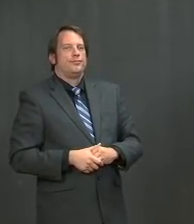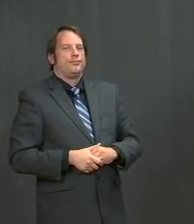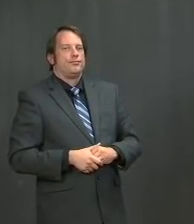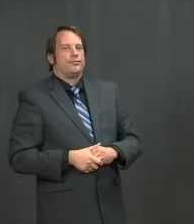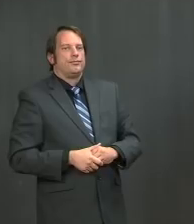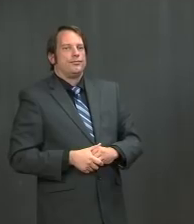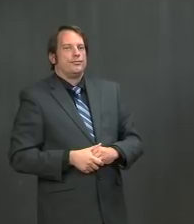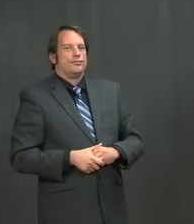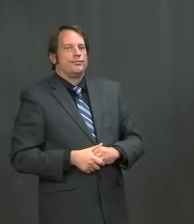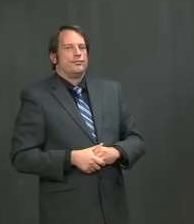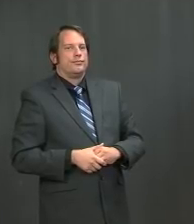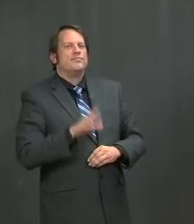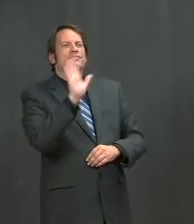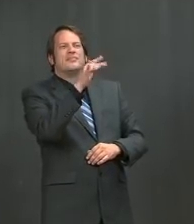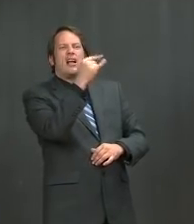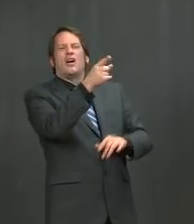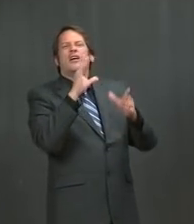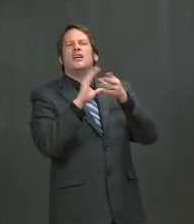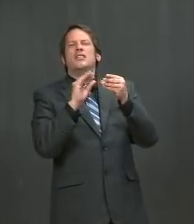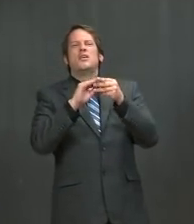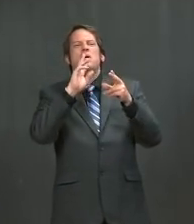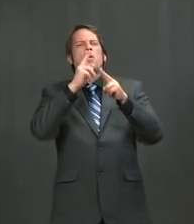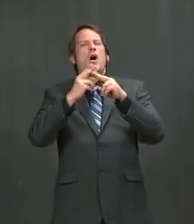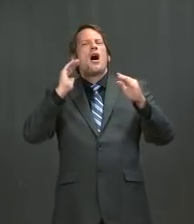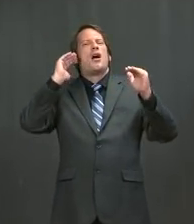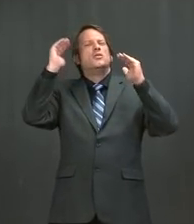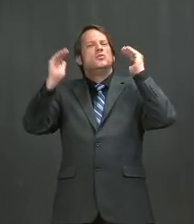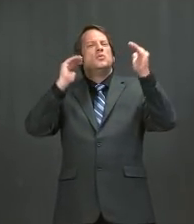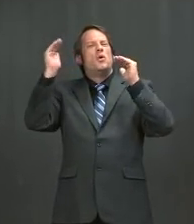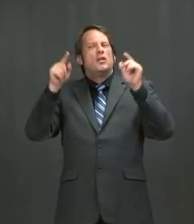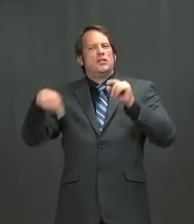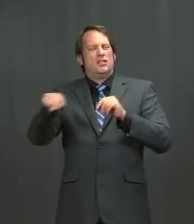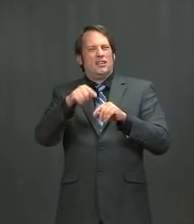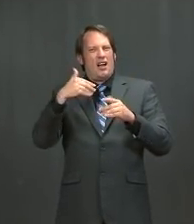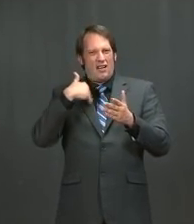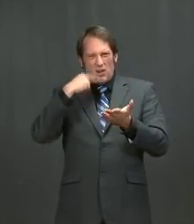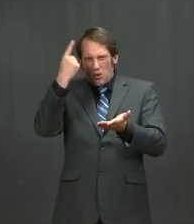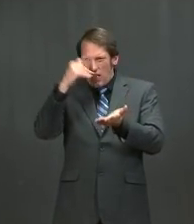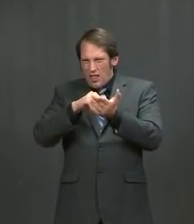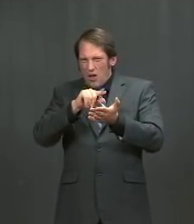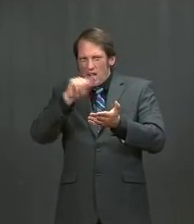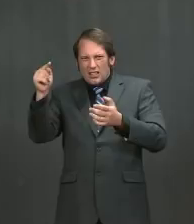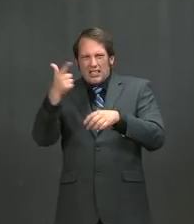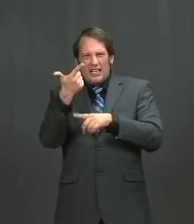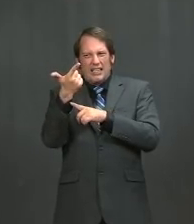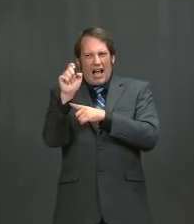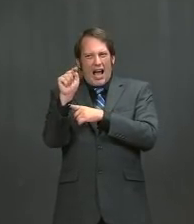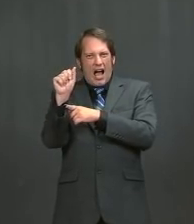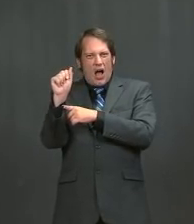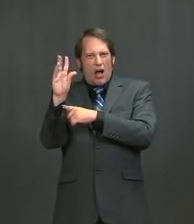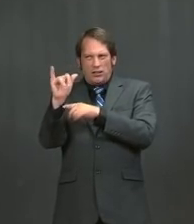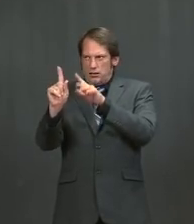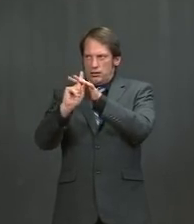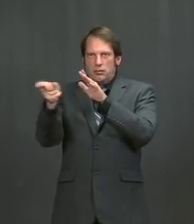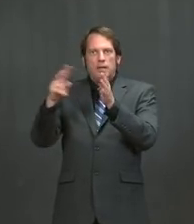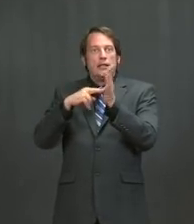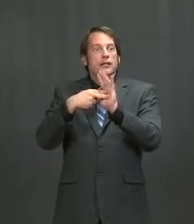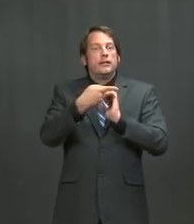mostly in Arizona -- people who are seen, detected, but they're not chased because authorities are so busy processing the families.